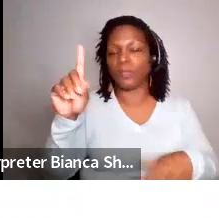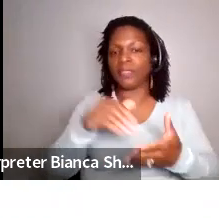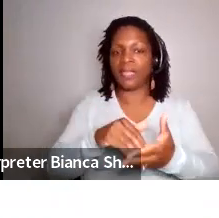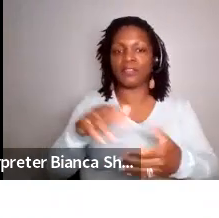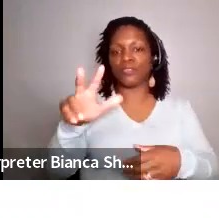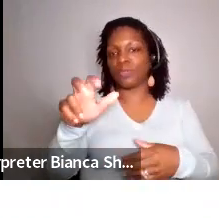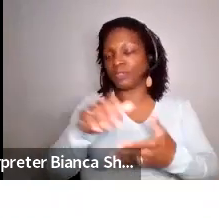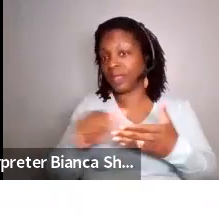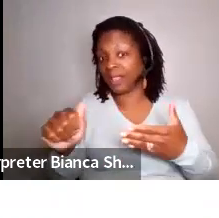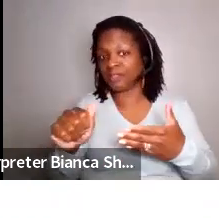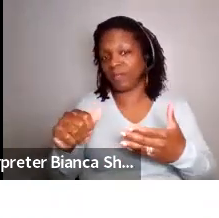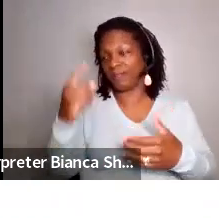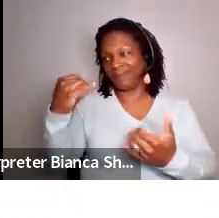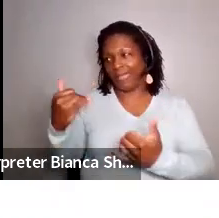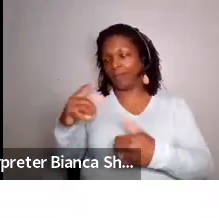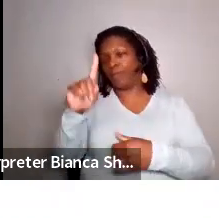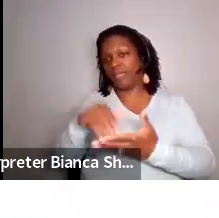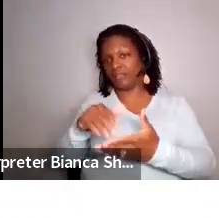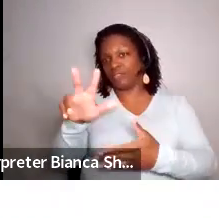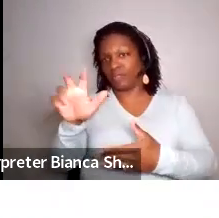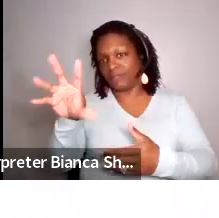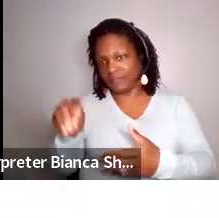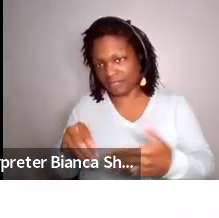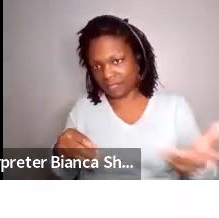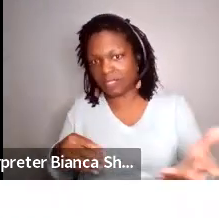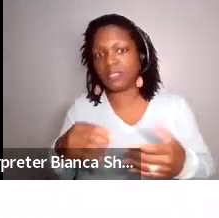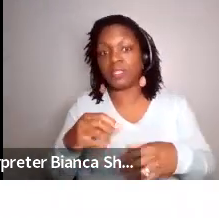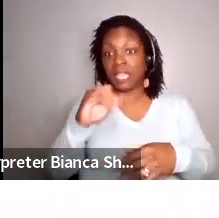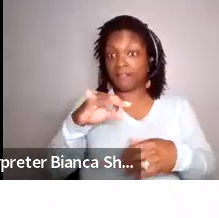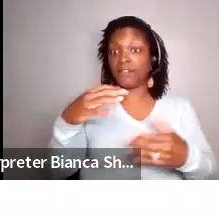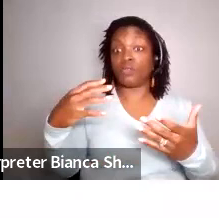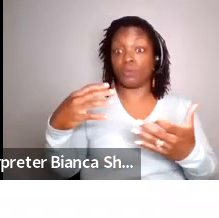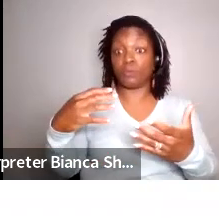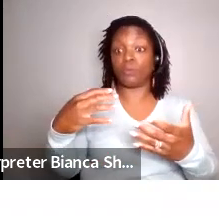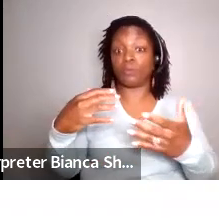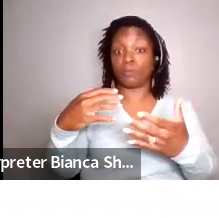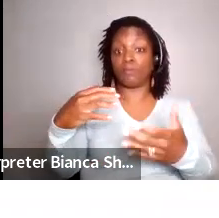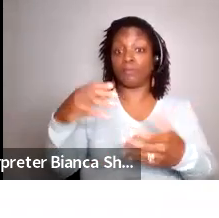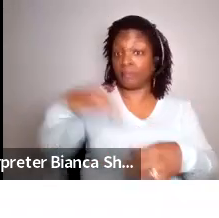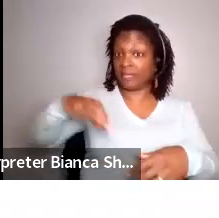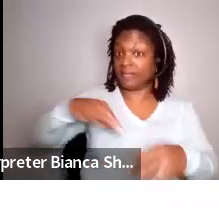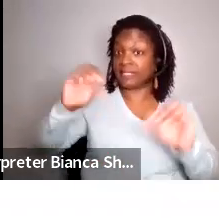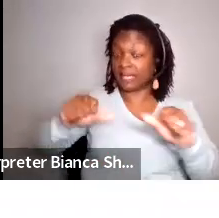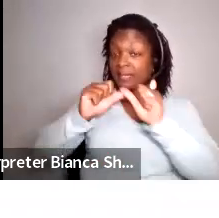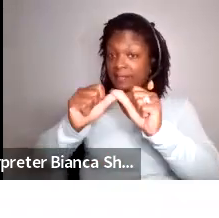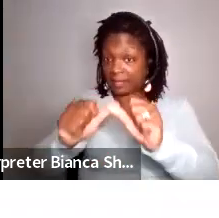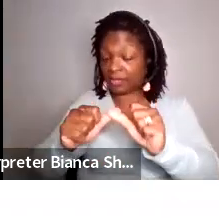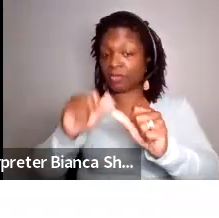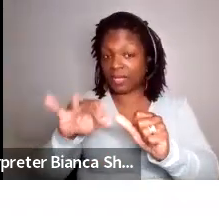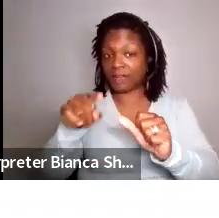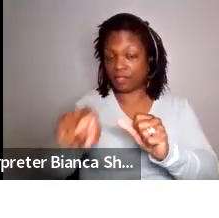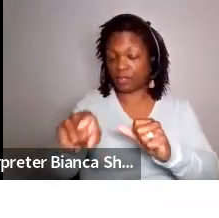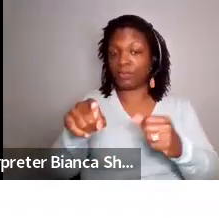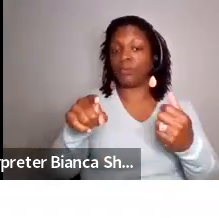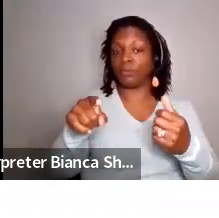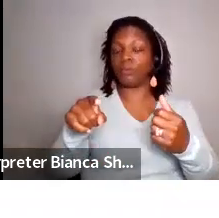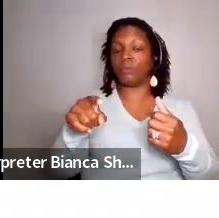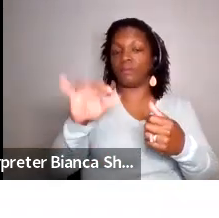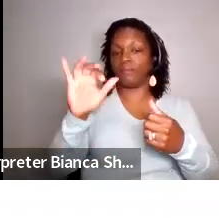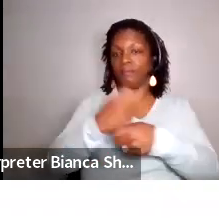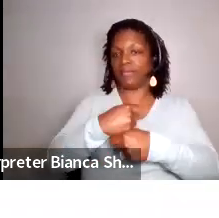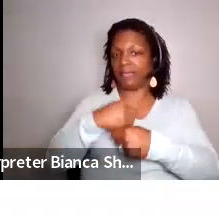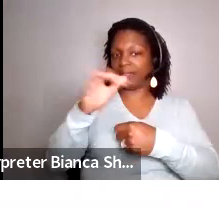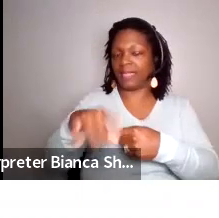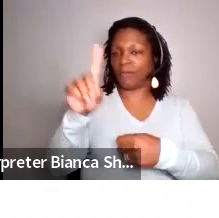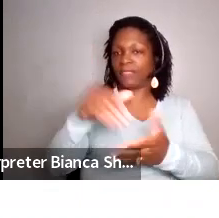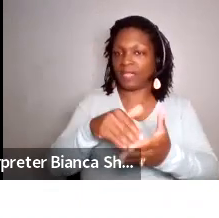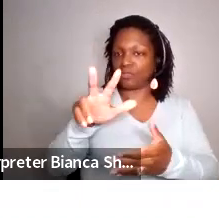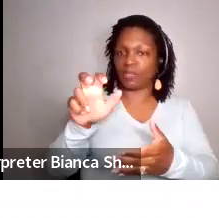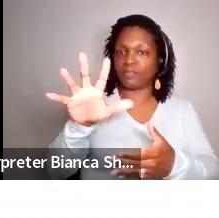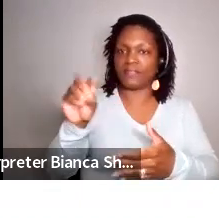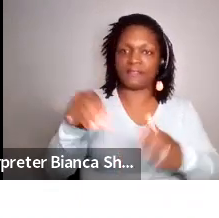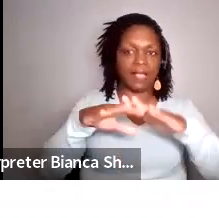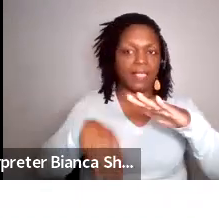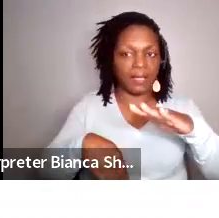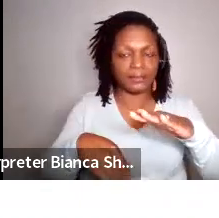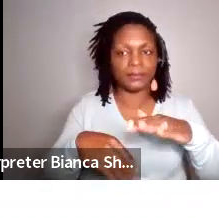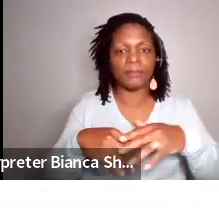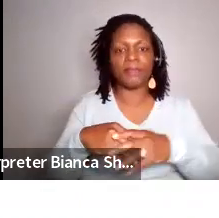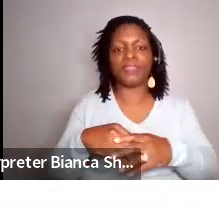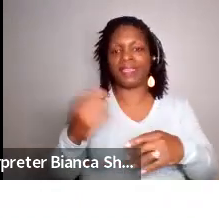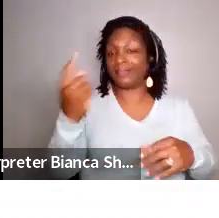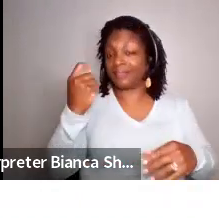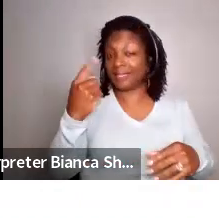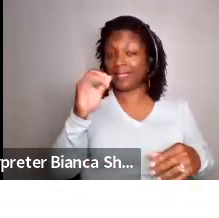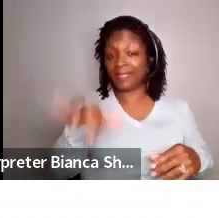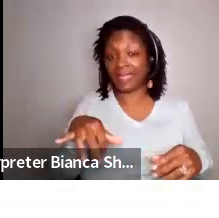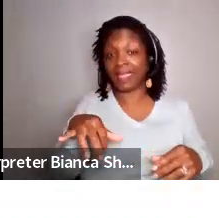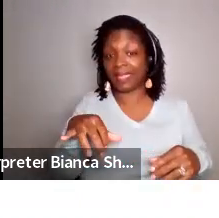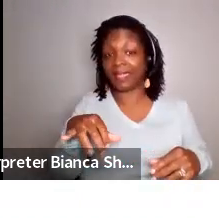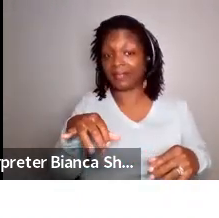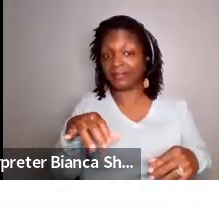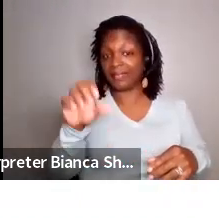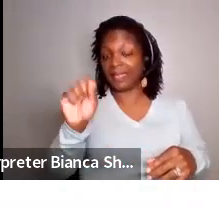Do a check. But if you are in less than that in a month, you would. Now, there's there's other things that we apply to that, Because, Sga, is a decision, it's not a hard and fast thing based on that exact